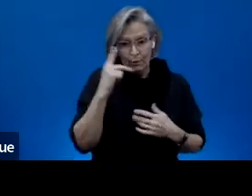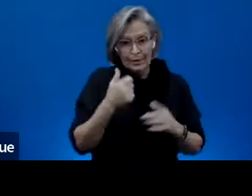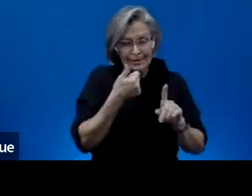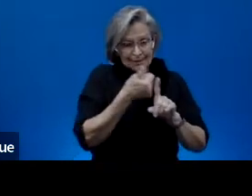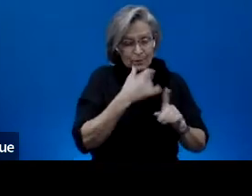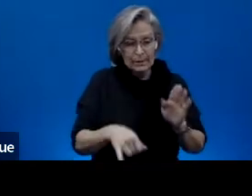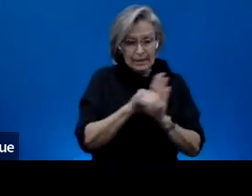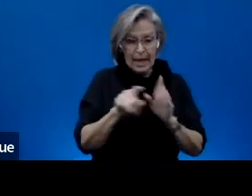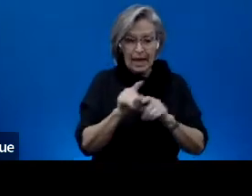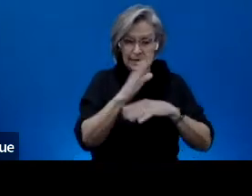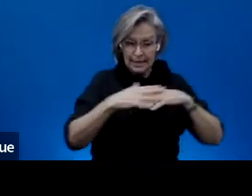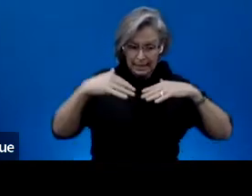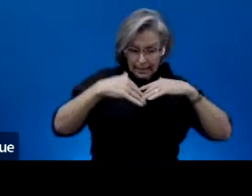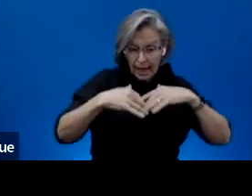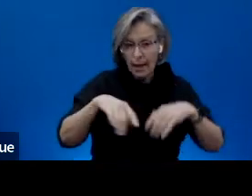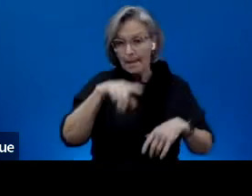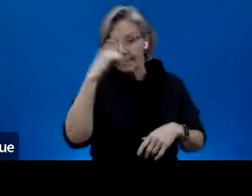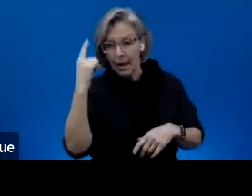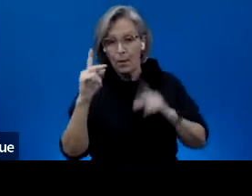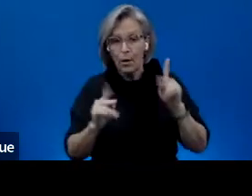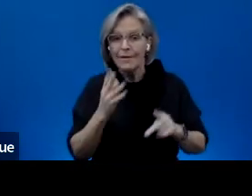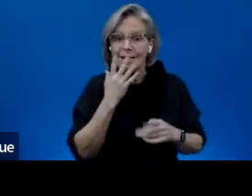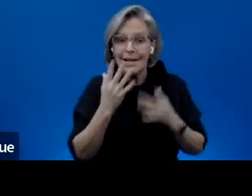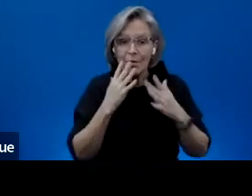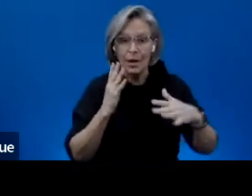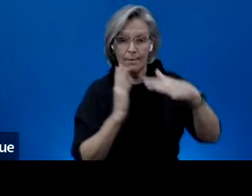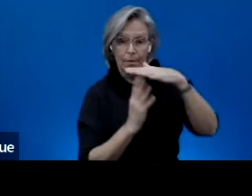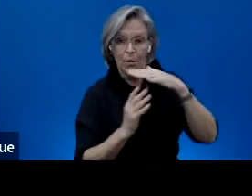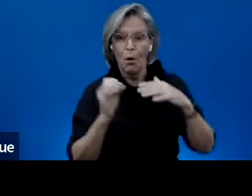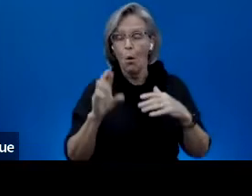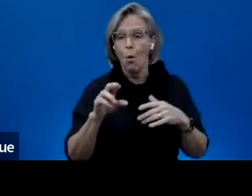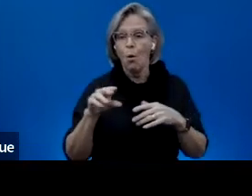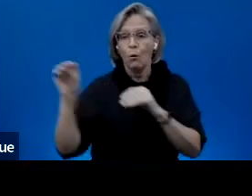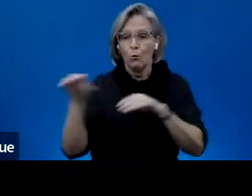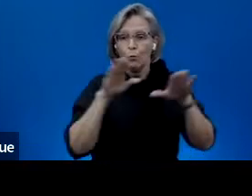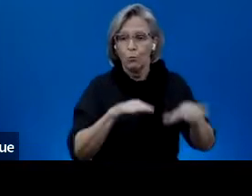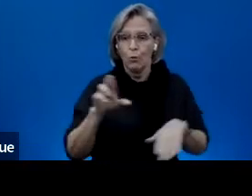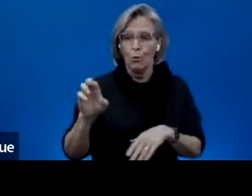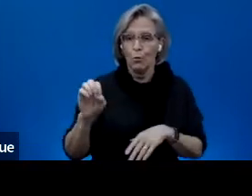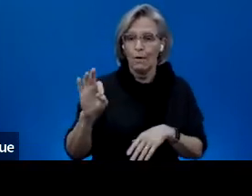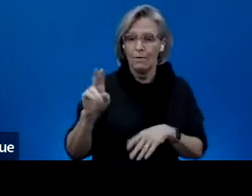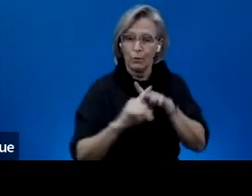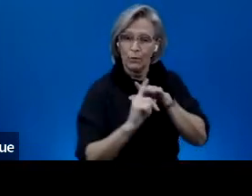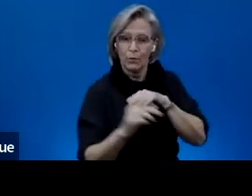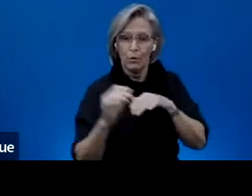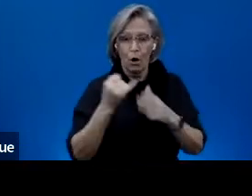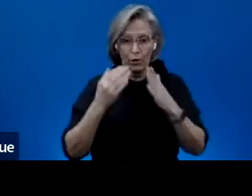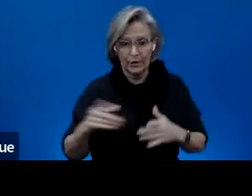as indigenous, Black, persons of color, immigrant or refugee artists. They get into the festival at no charge.